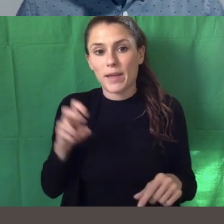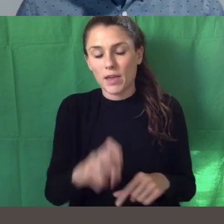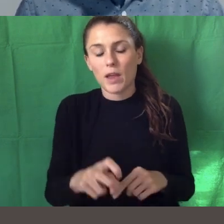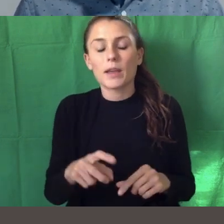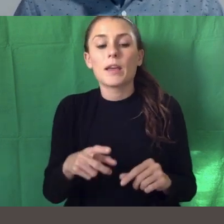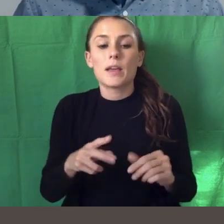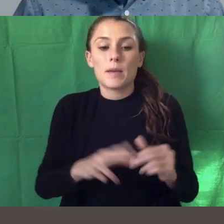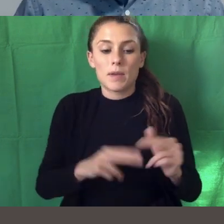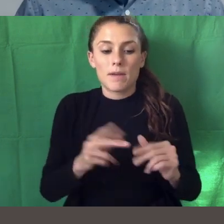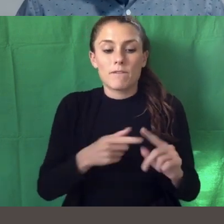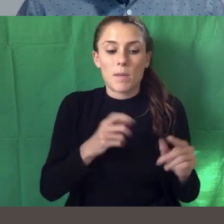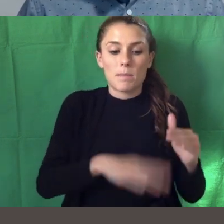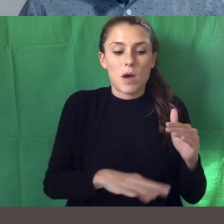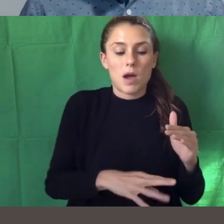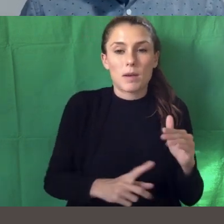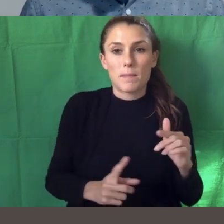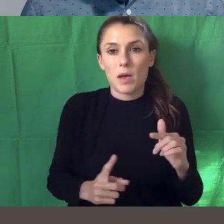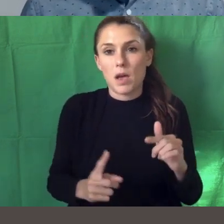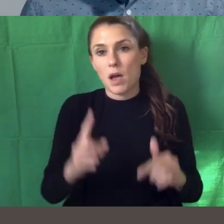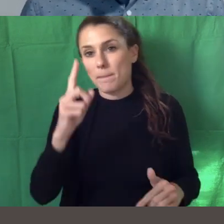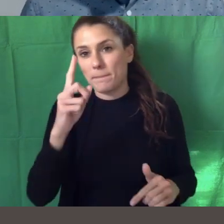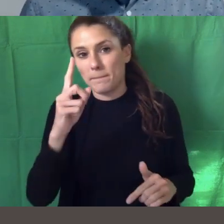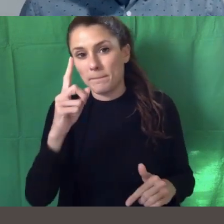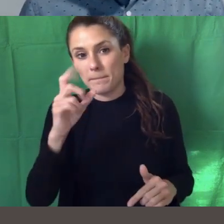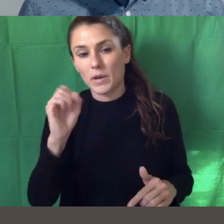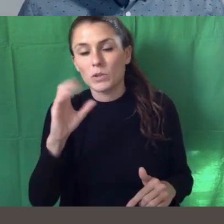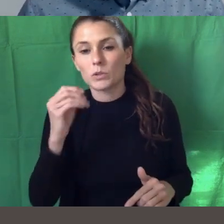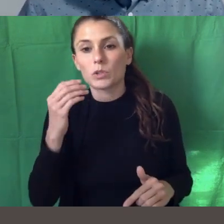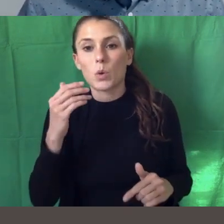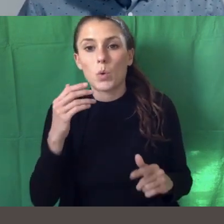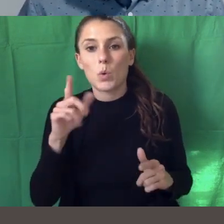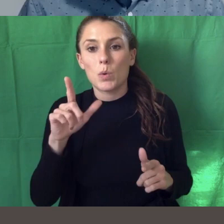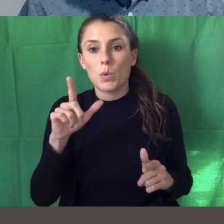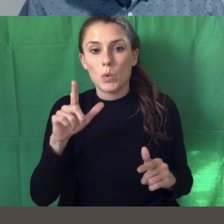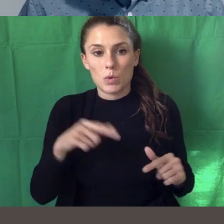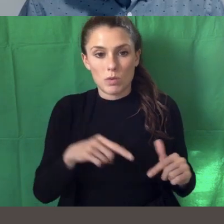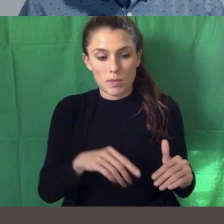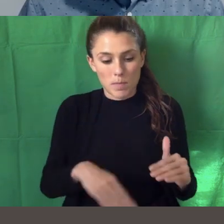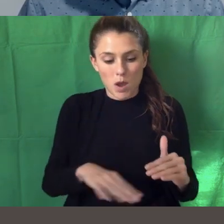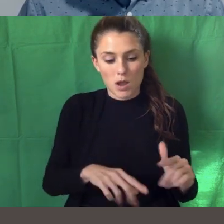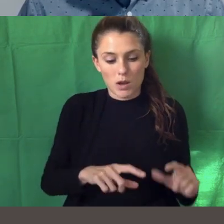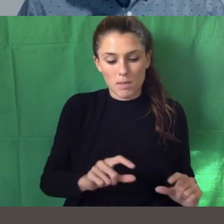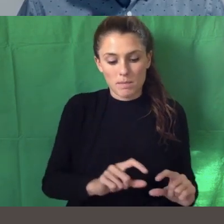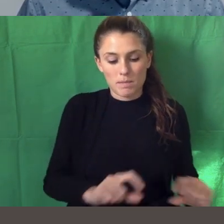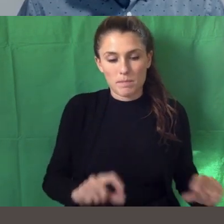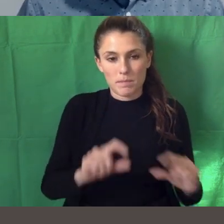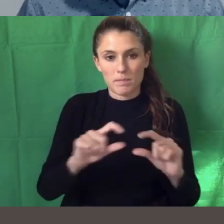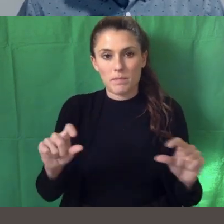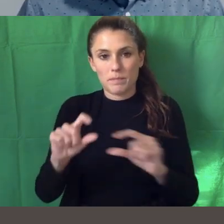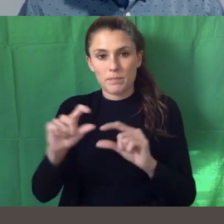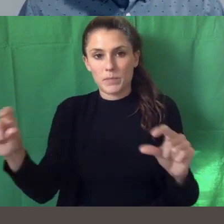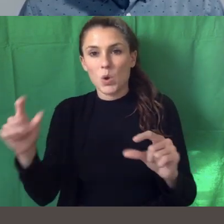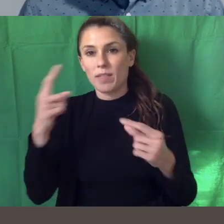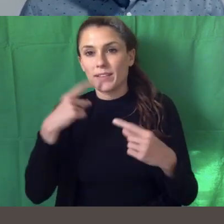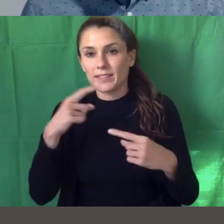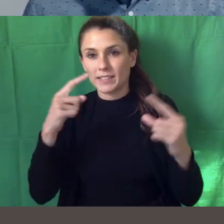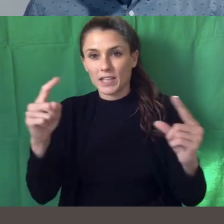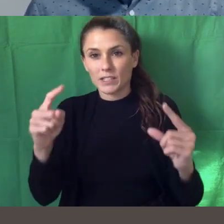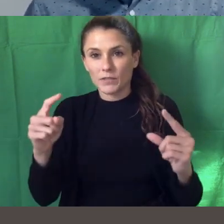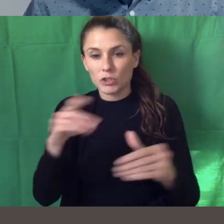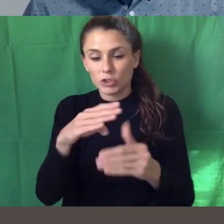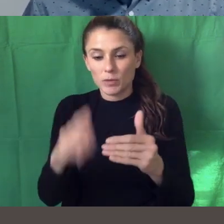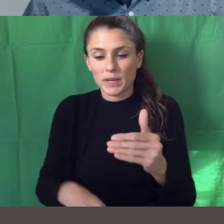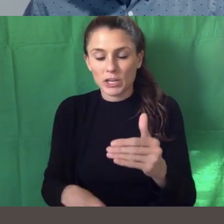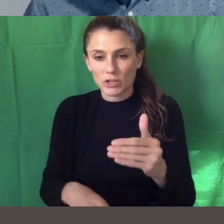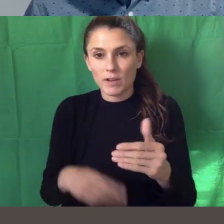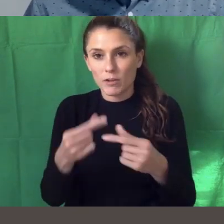So the leaf outermost nodes are the ones that are the successful termination of a grammar rule.